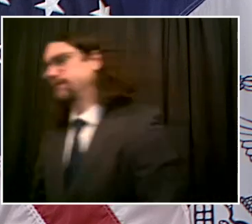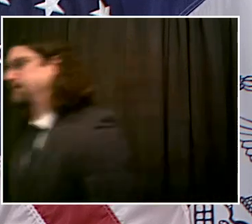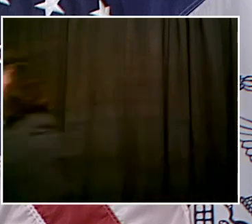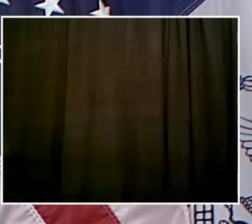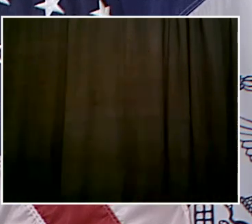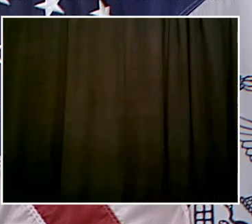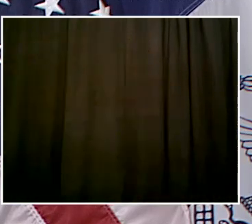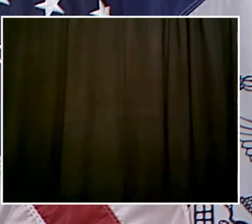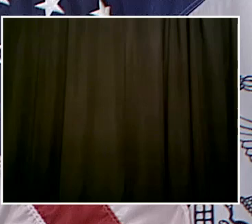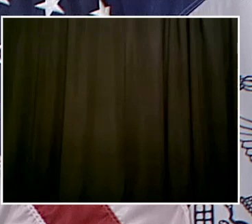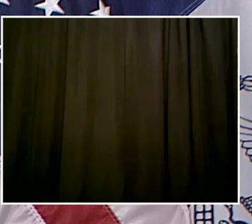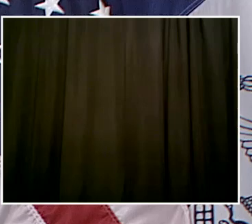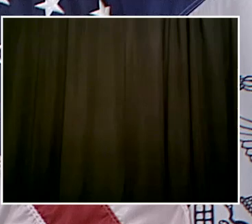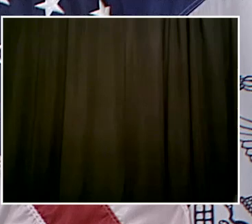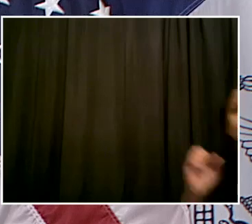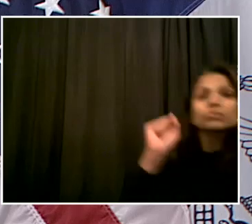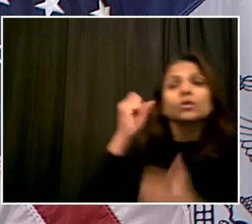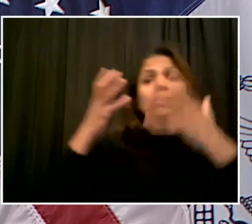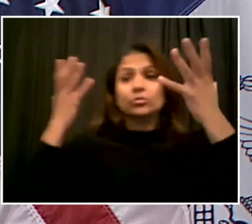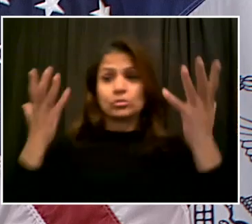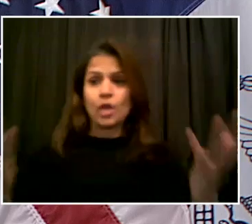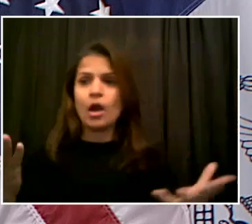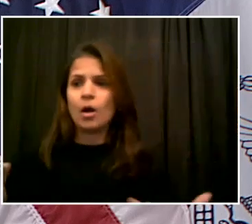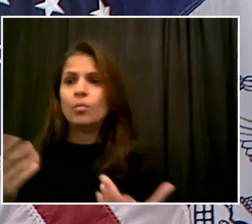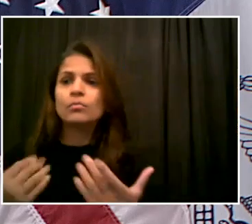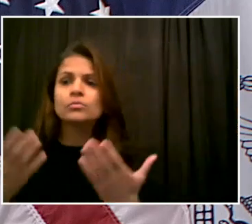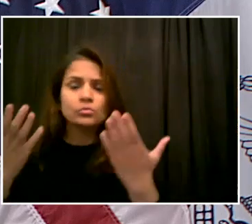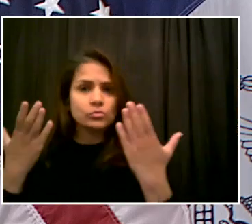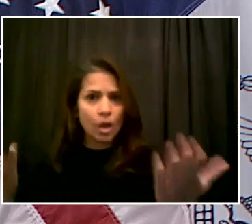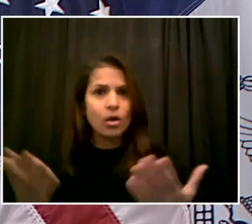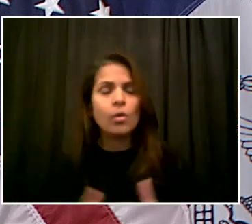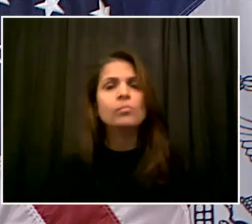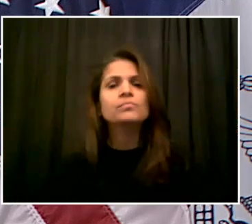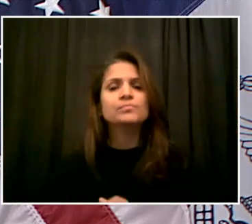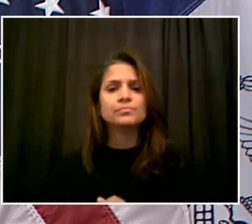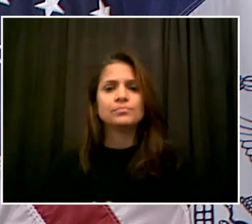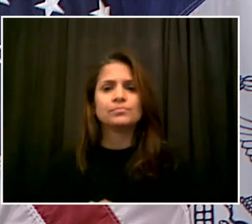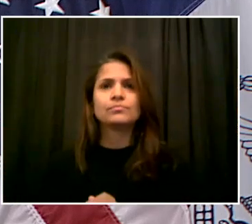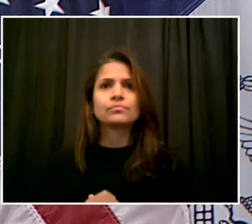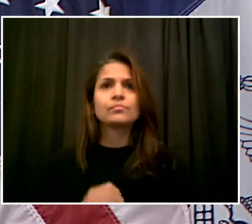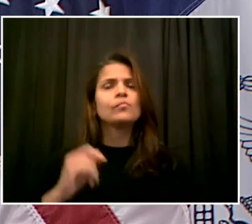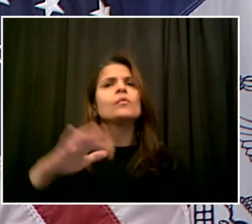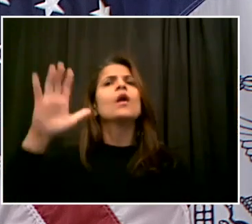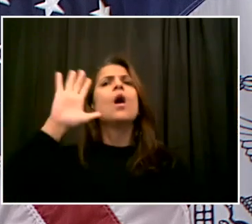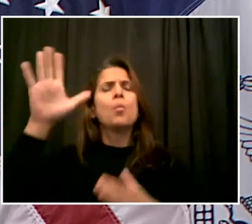WE'RE IN, THAT